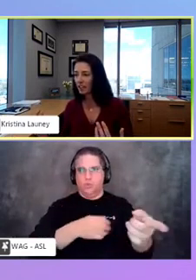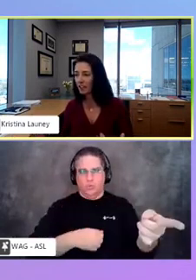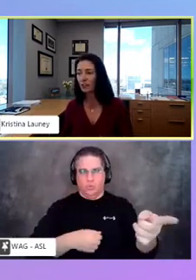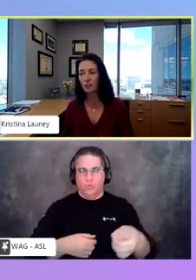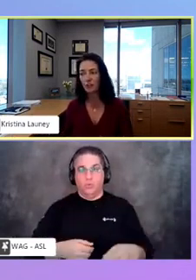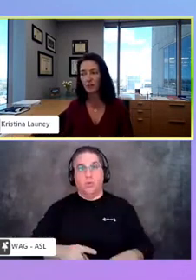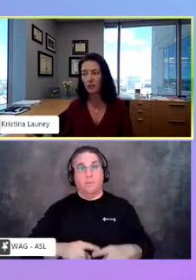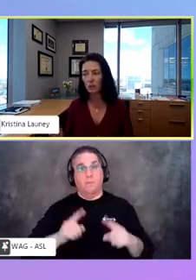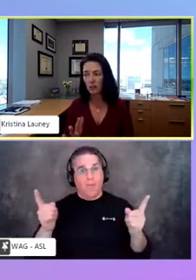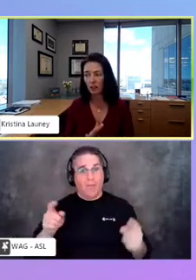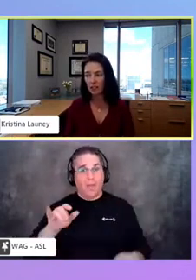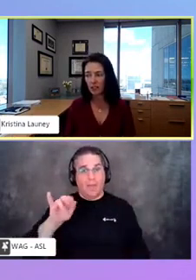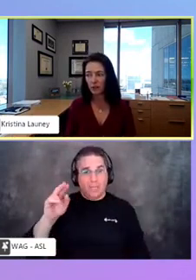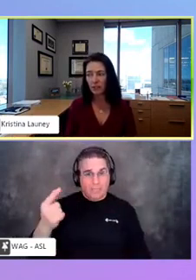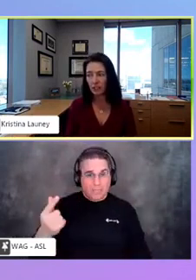region, so so -- the courts